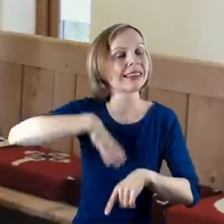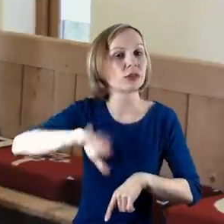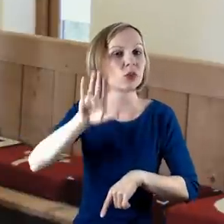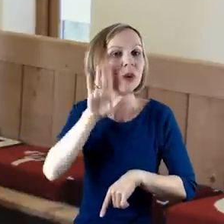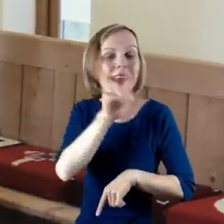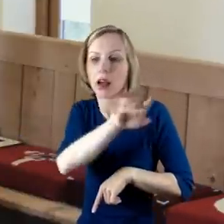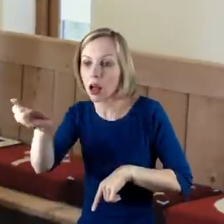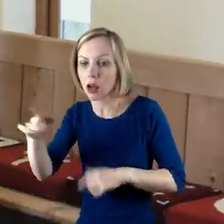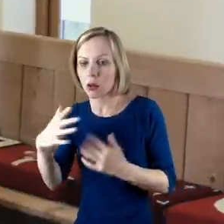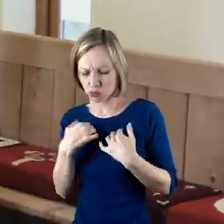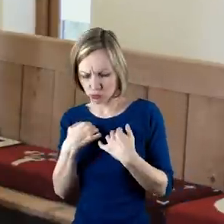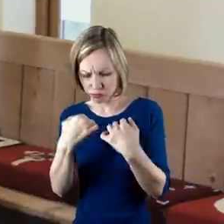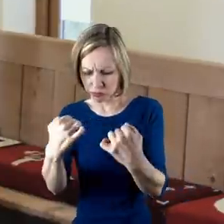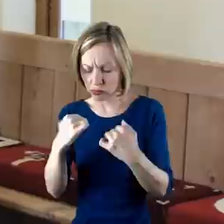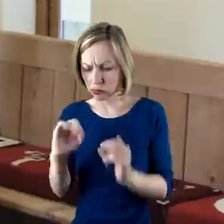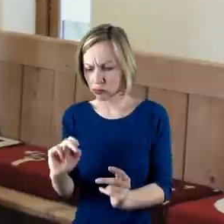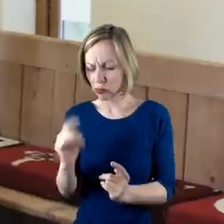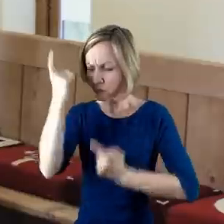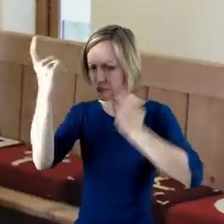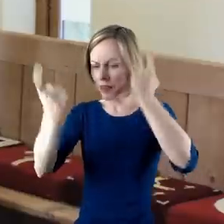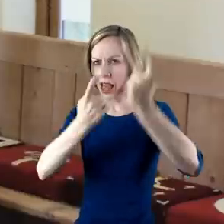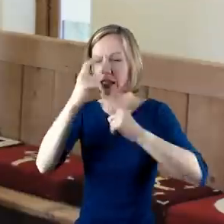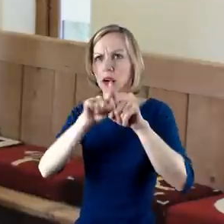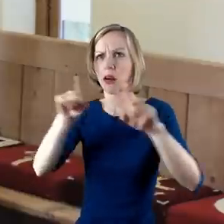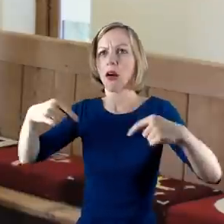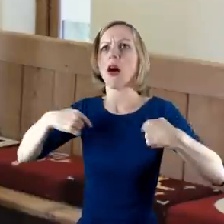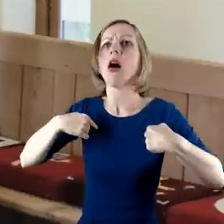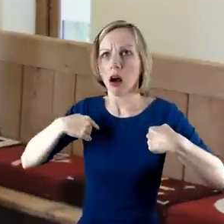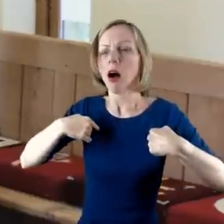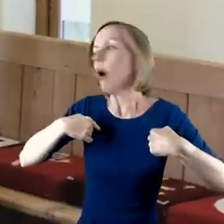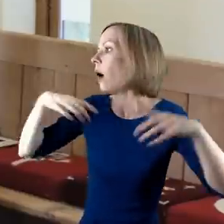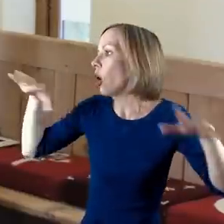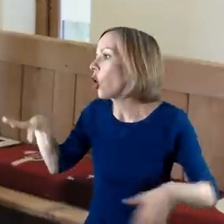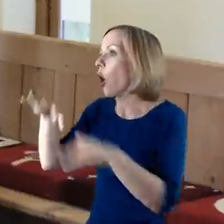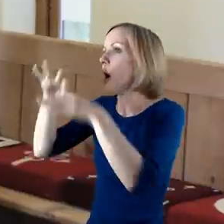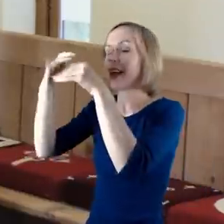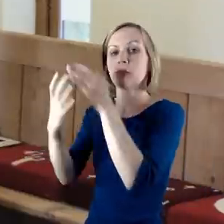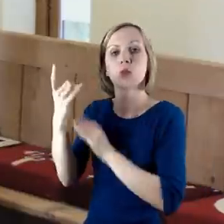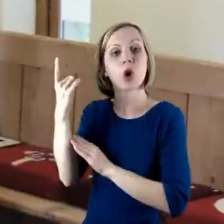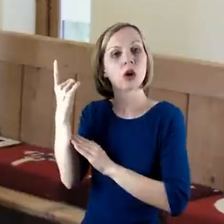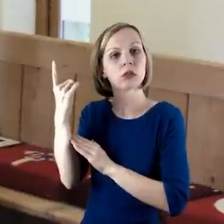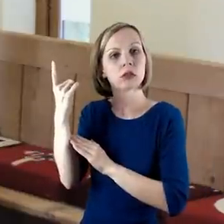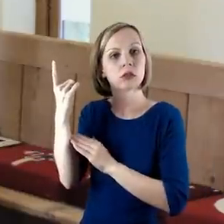to reflect, to reconnect with God, with other people and with themselves.